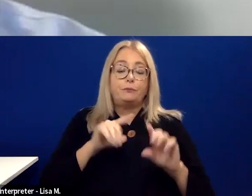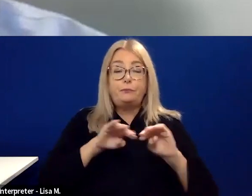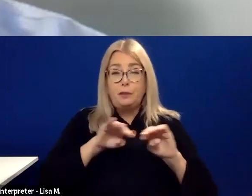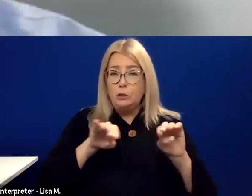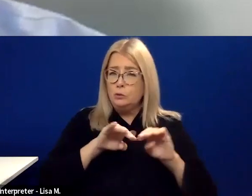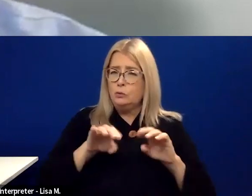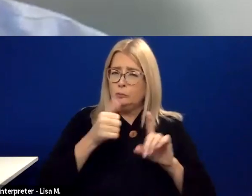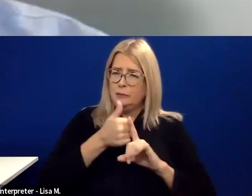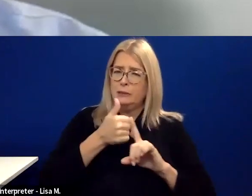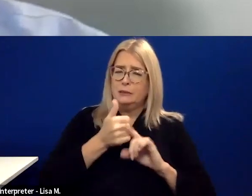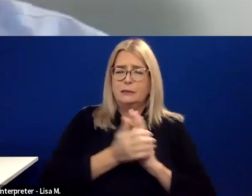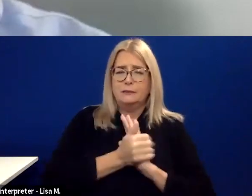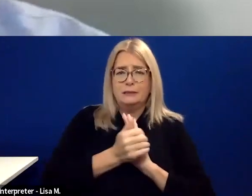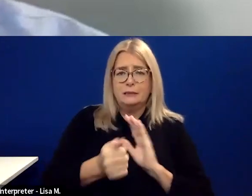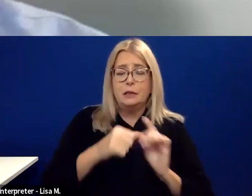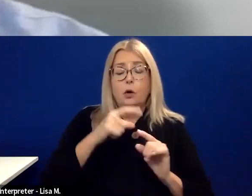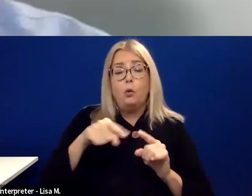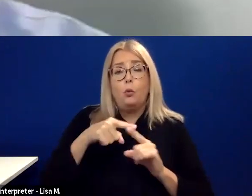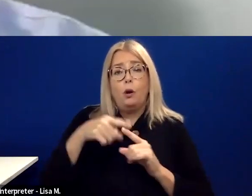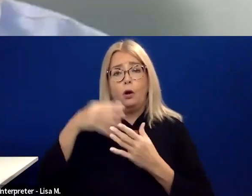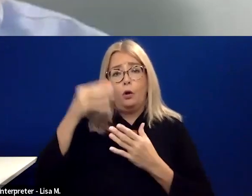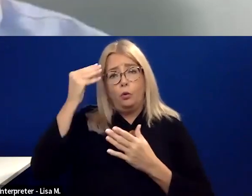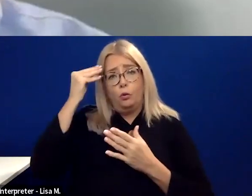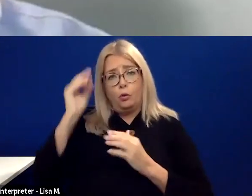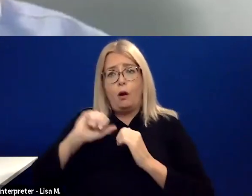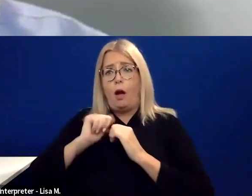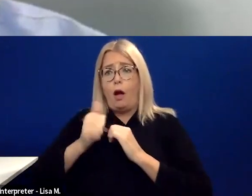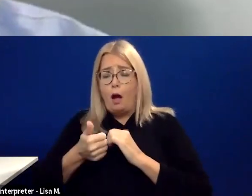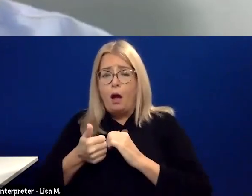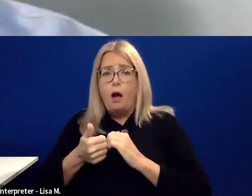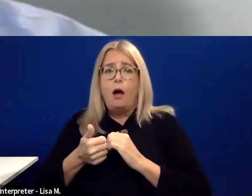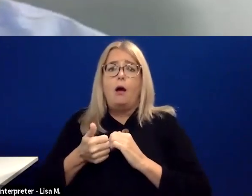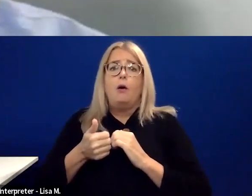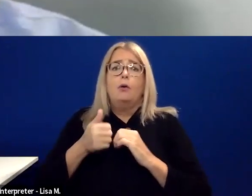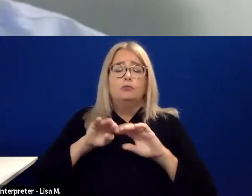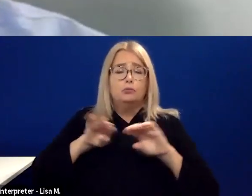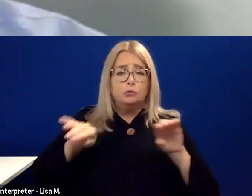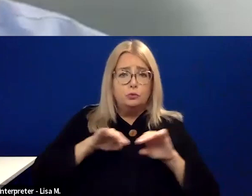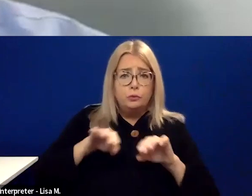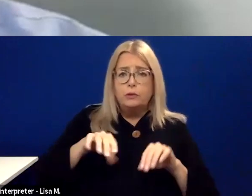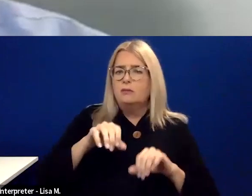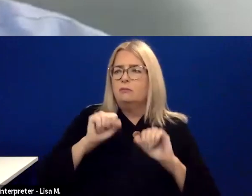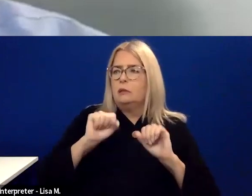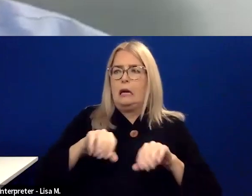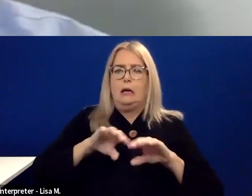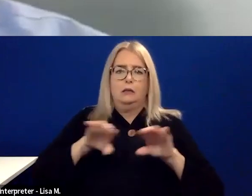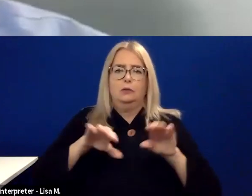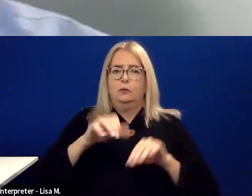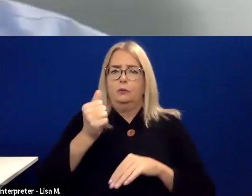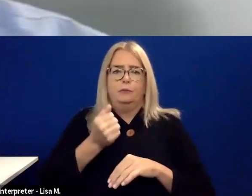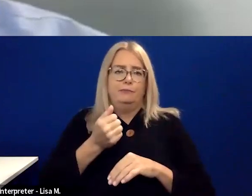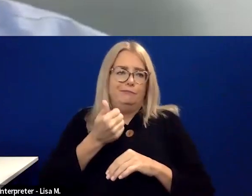learn how to do it you can swim in a lake an ocean um uh the the pool whatever it might be